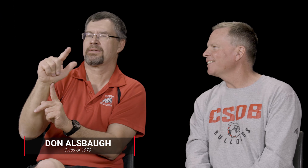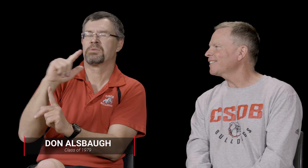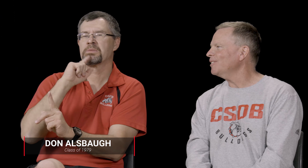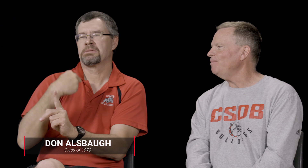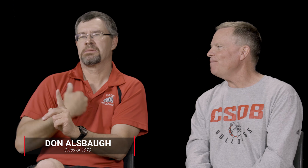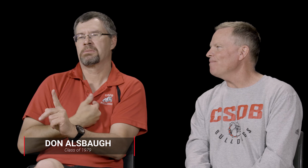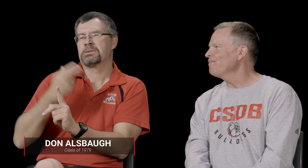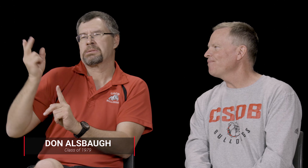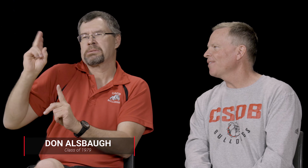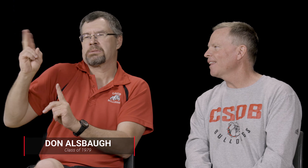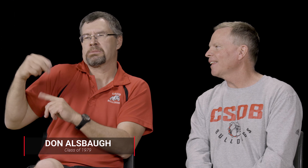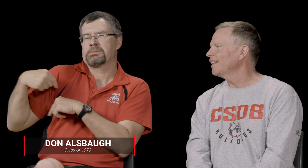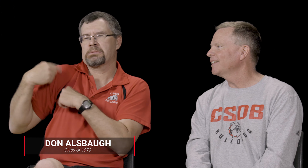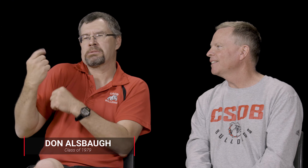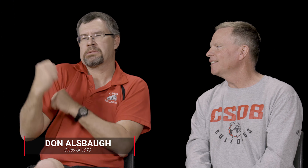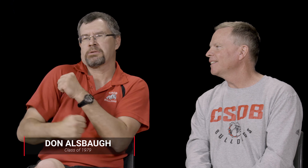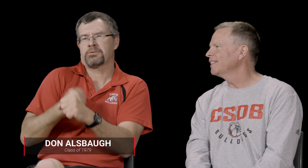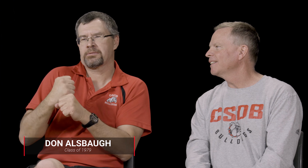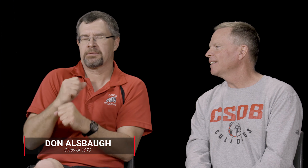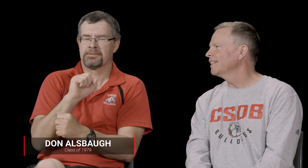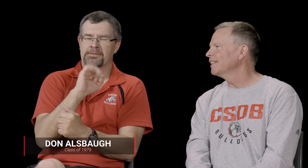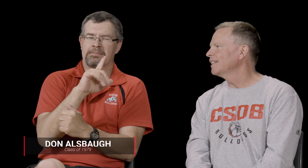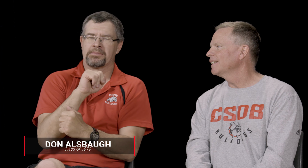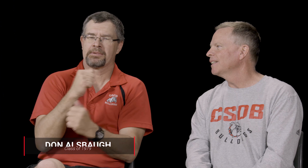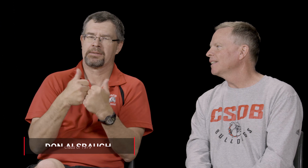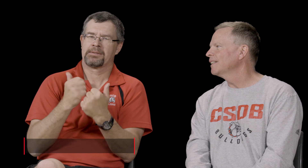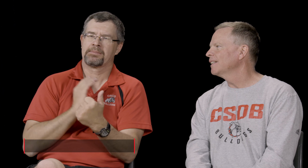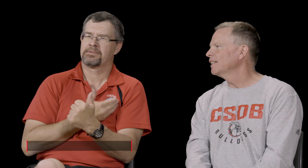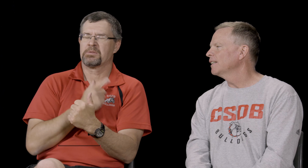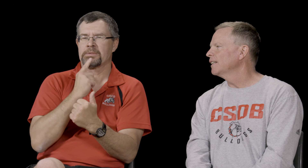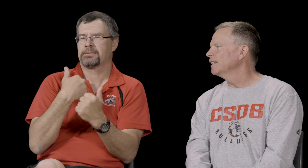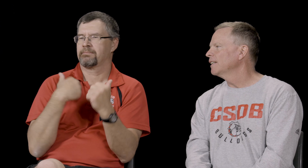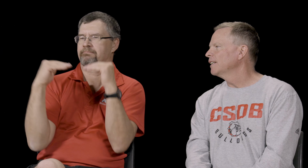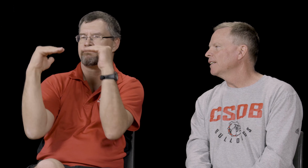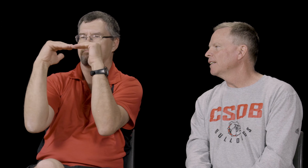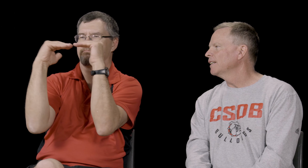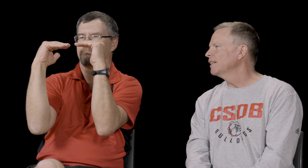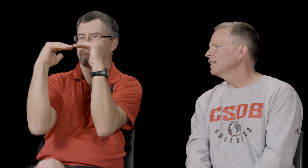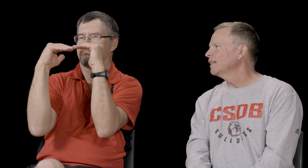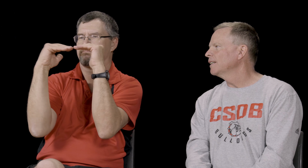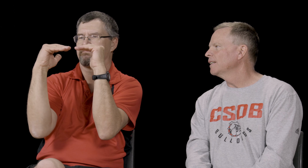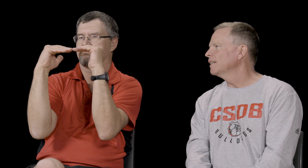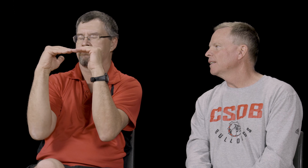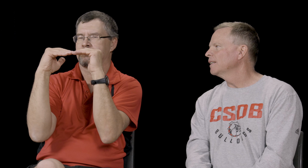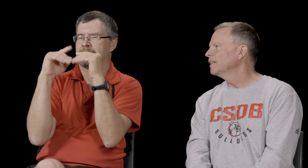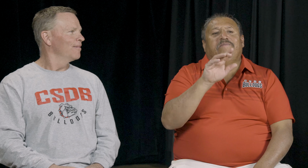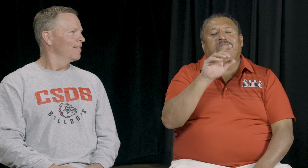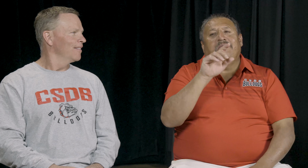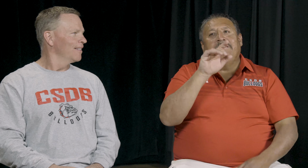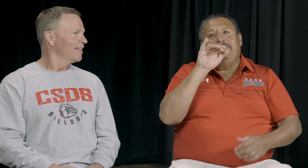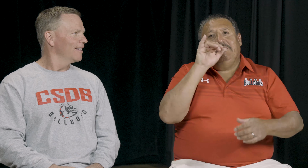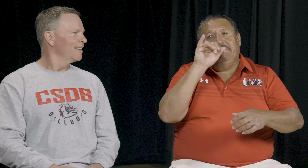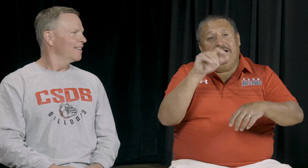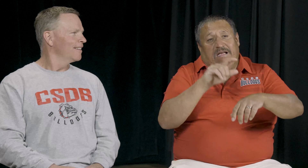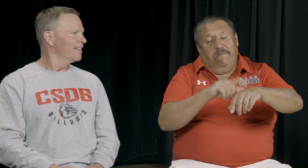As far as rivals go, I'd say historically throughout the years, the Simla game was evenly matched.